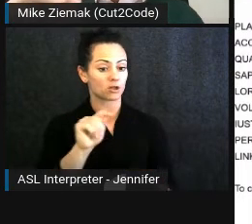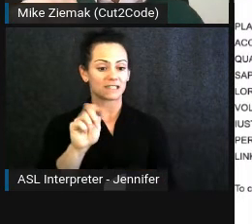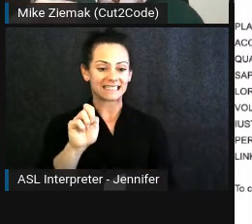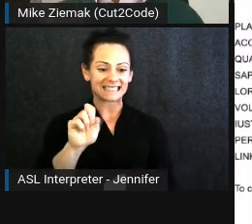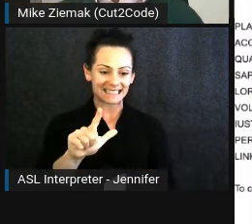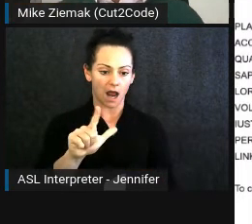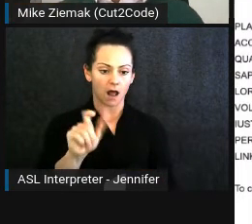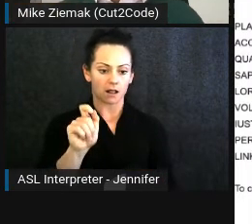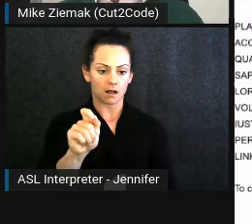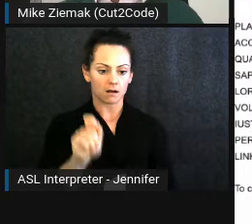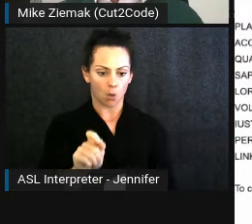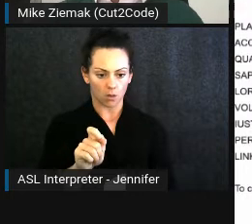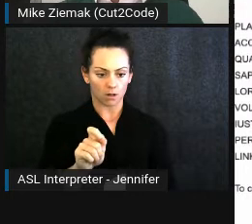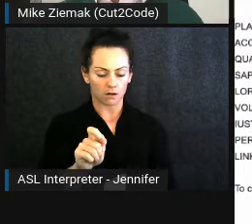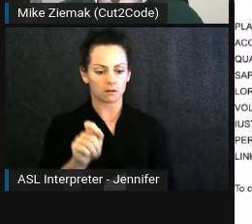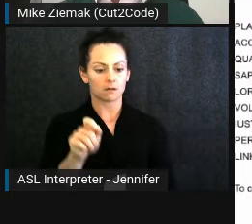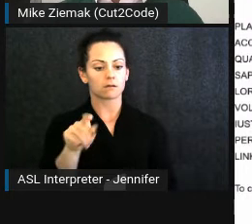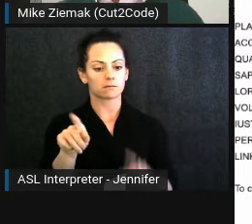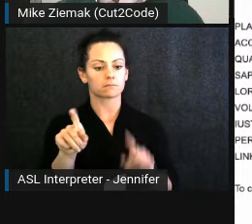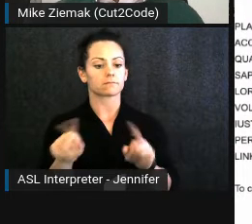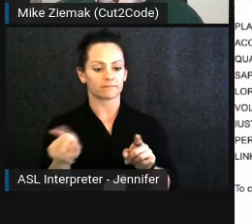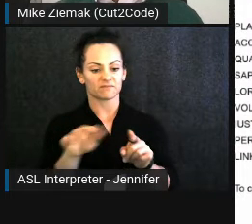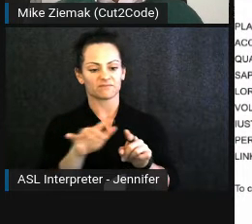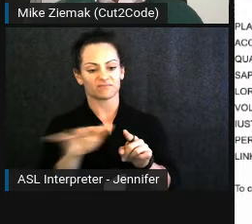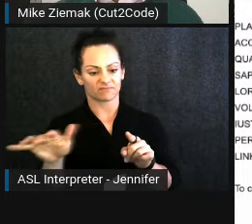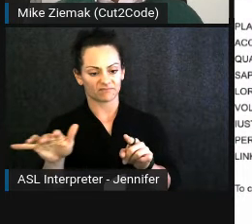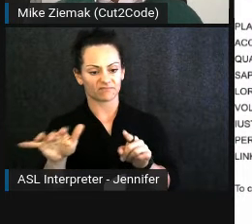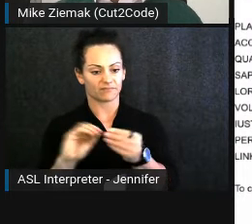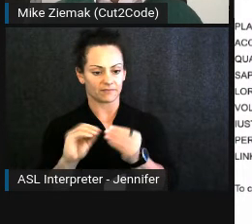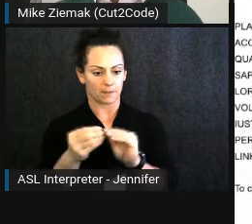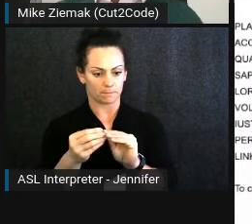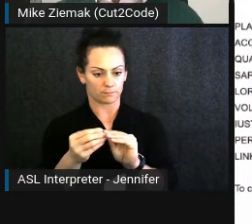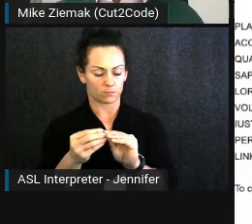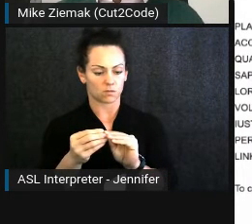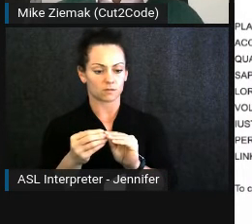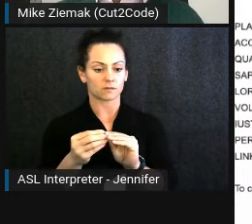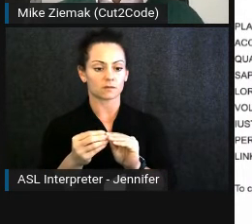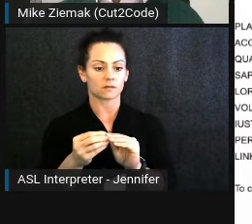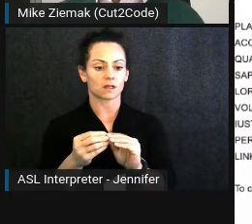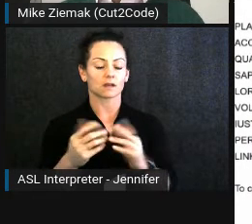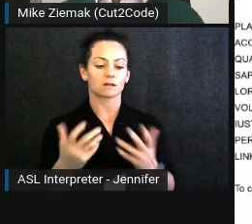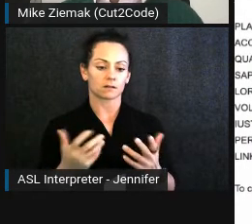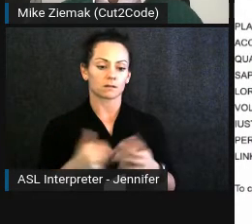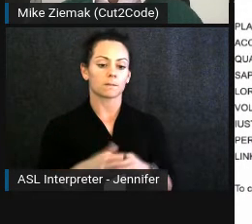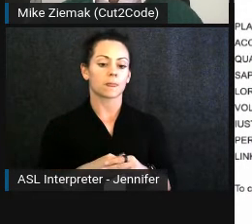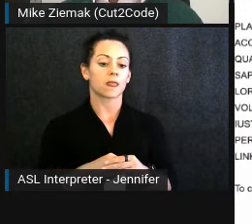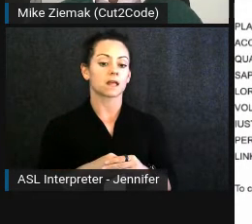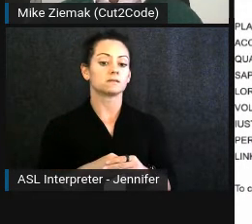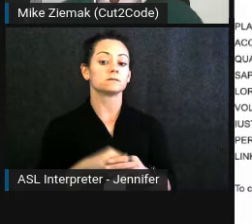prefix in the href value as well. Usually, the Gutenberg editor can help us with this,